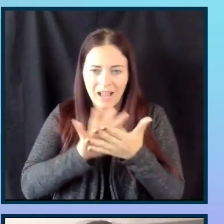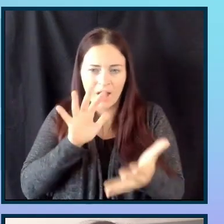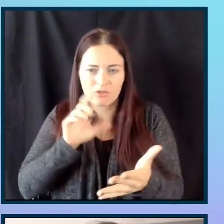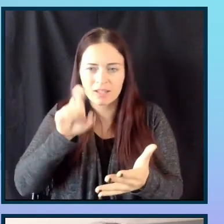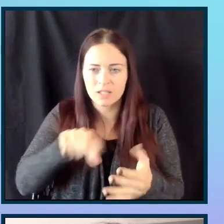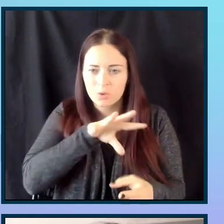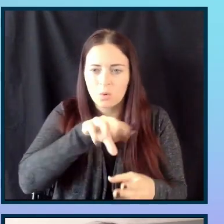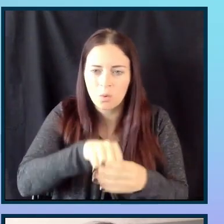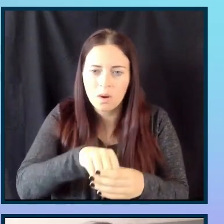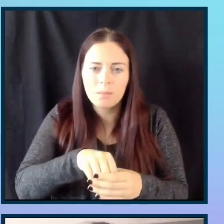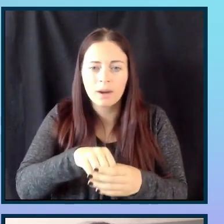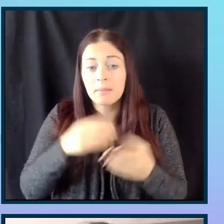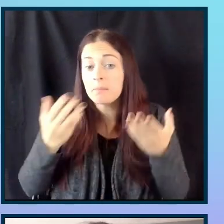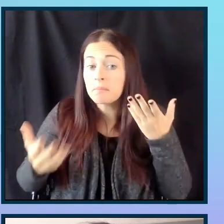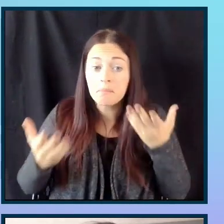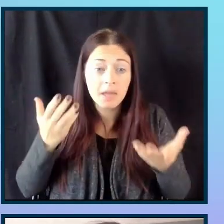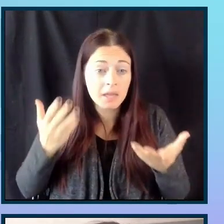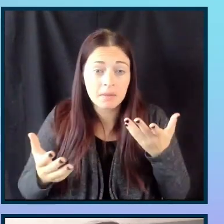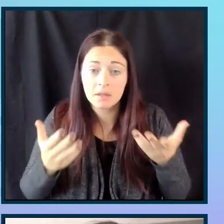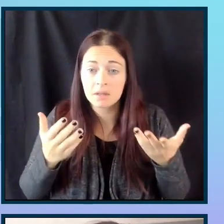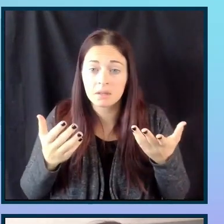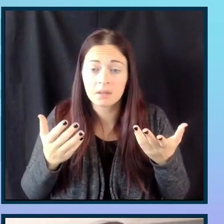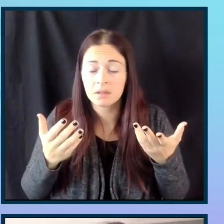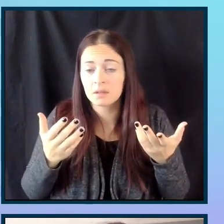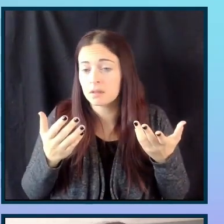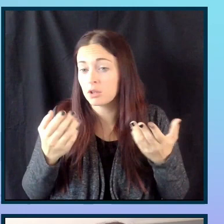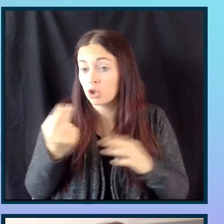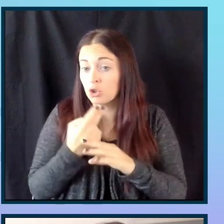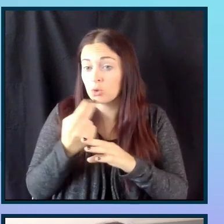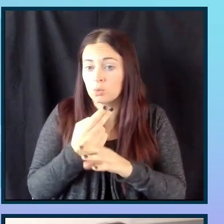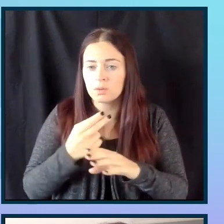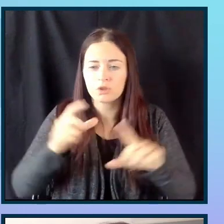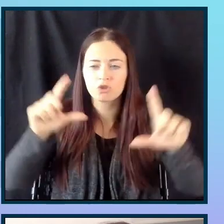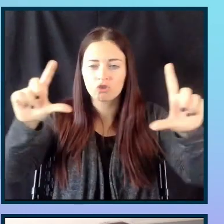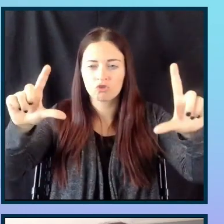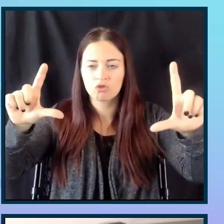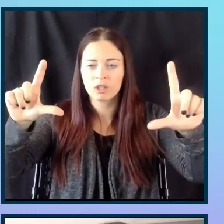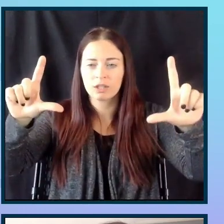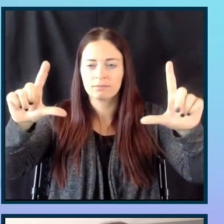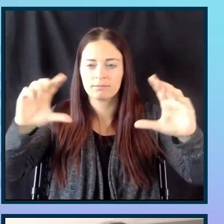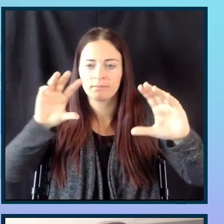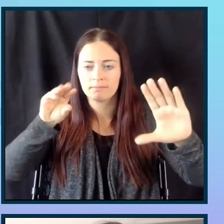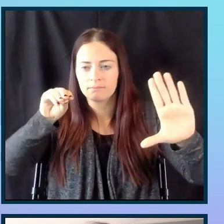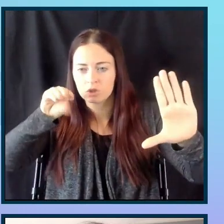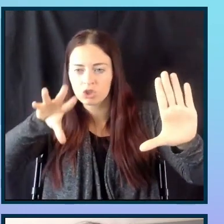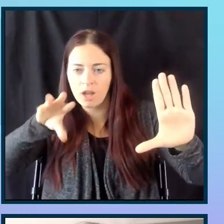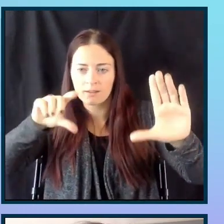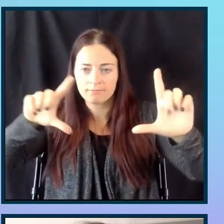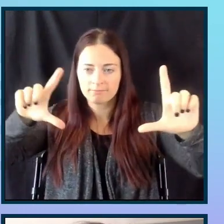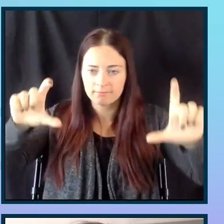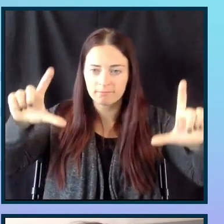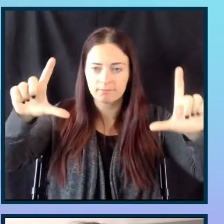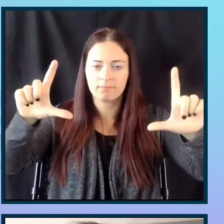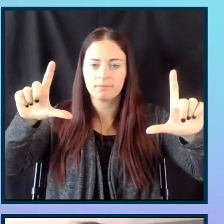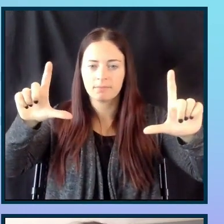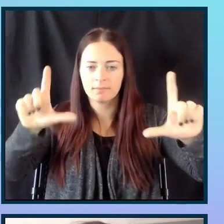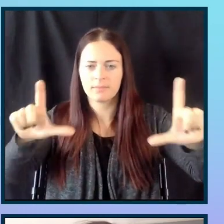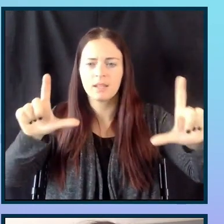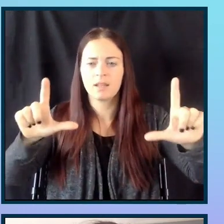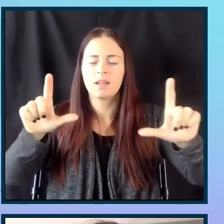And you might be, you need to use a screenshot to get out the exact dimensions of the focus indicator.